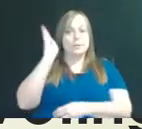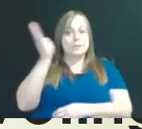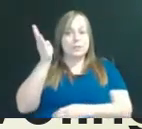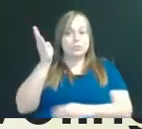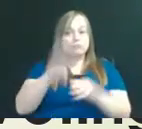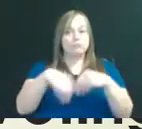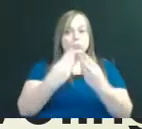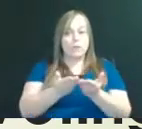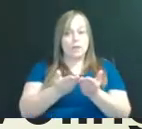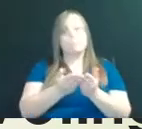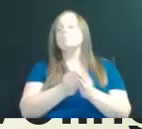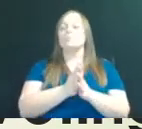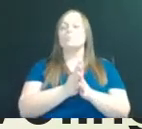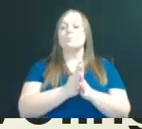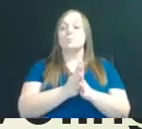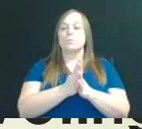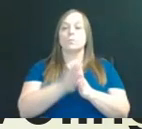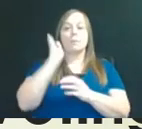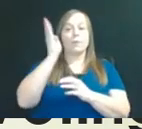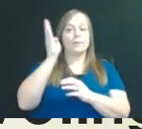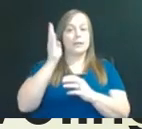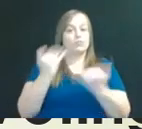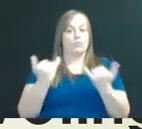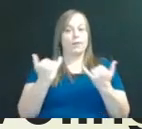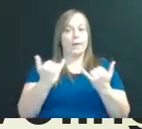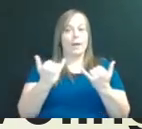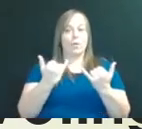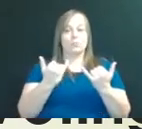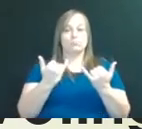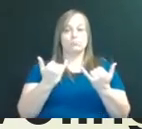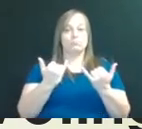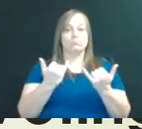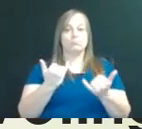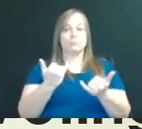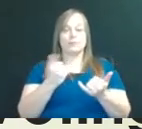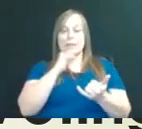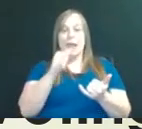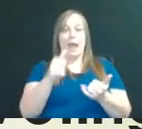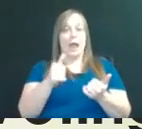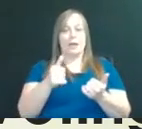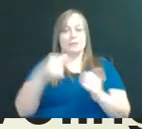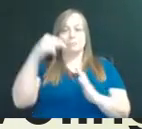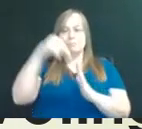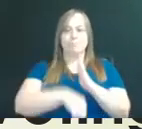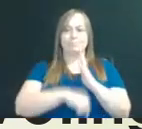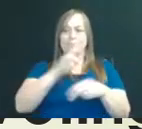Now the presentation I'm giving right now isn't nearly as involved as the type of presentations